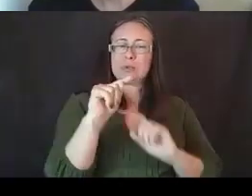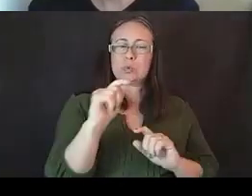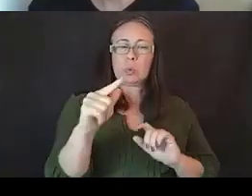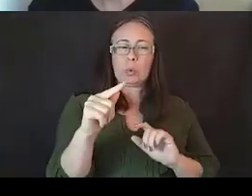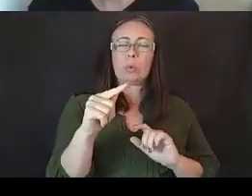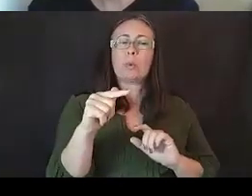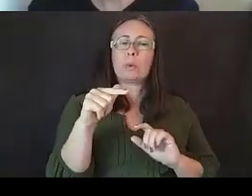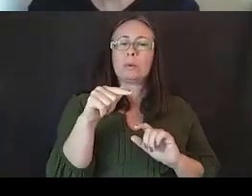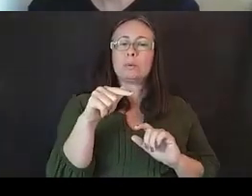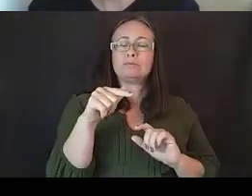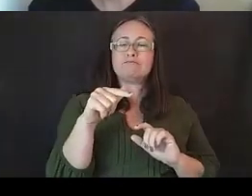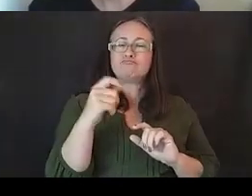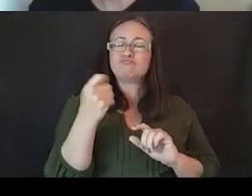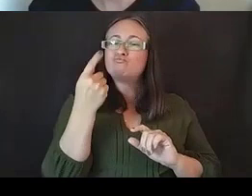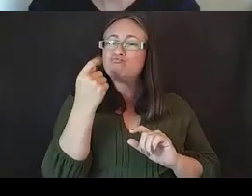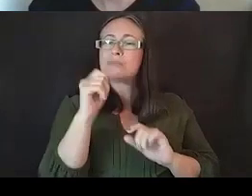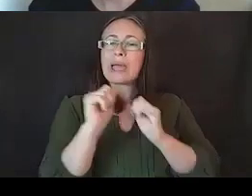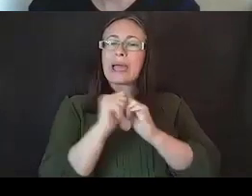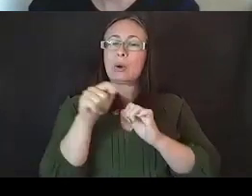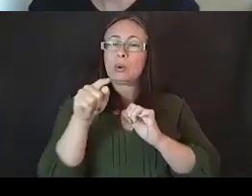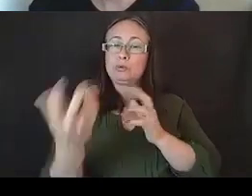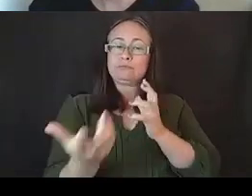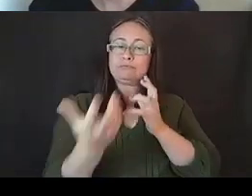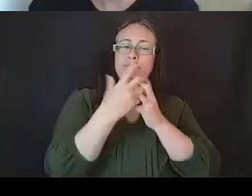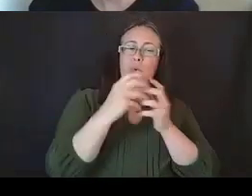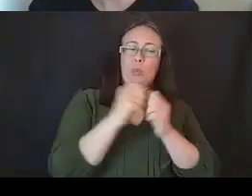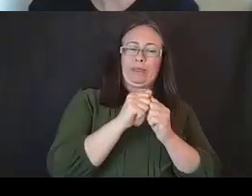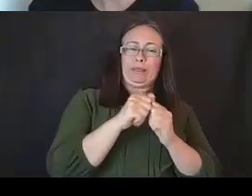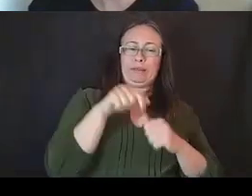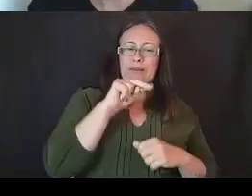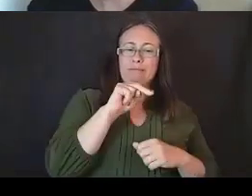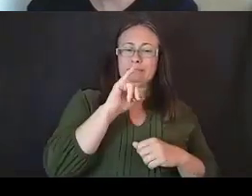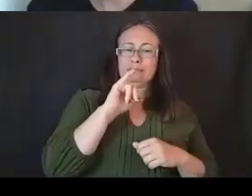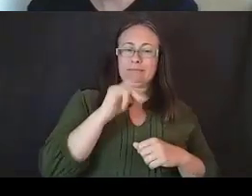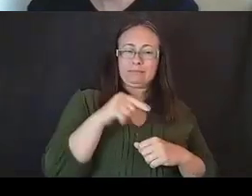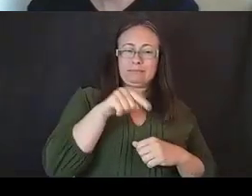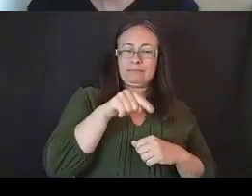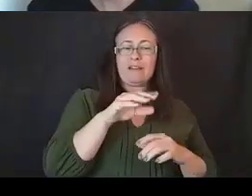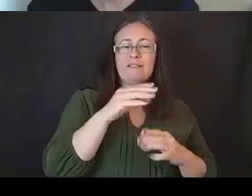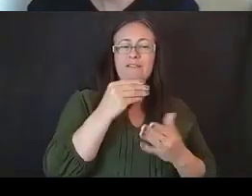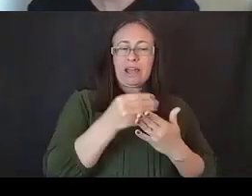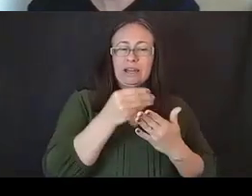how you fit within NIH's funding and really who NIH is funding.